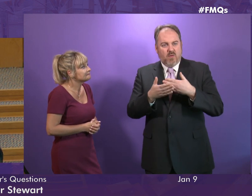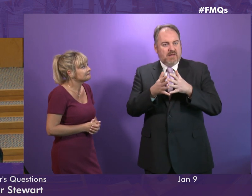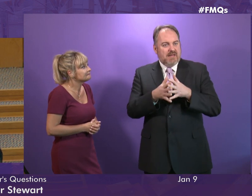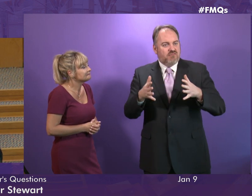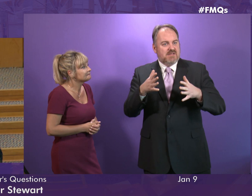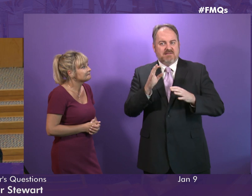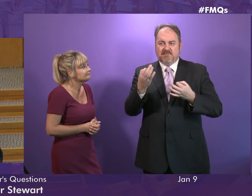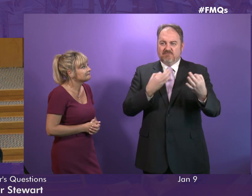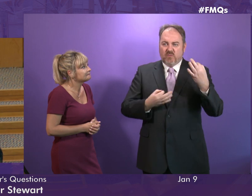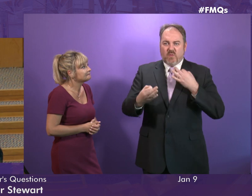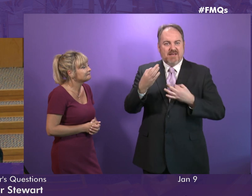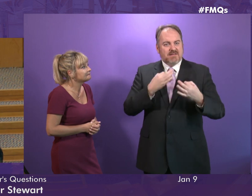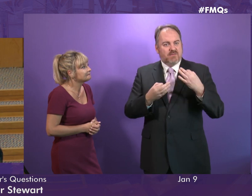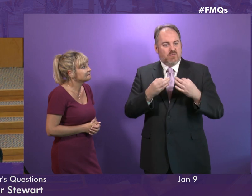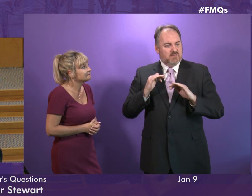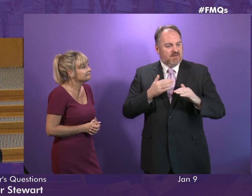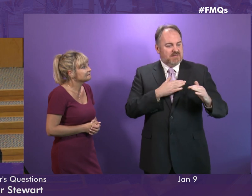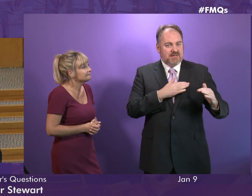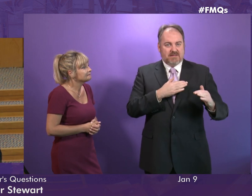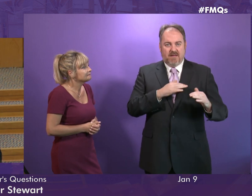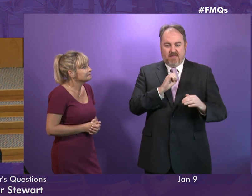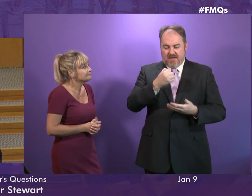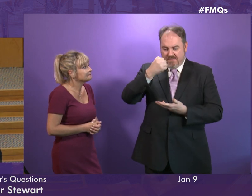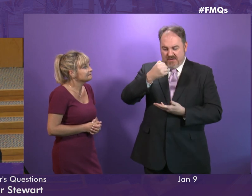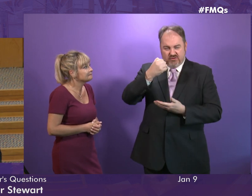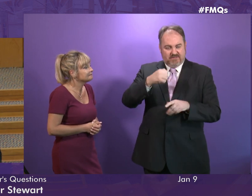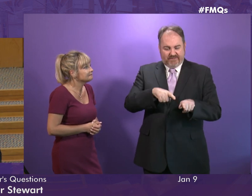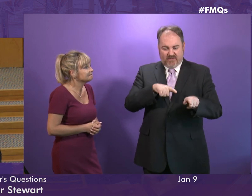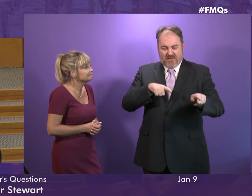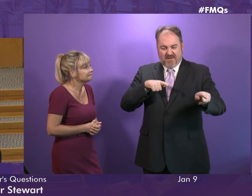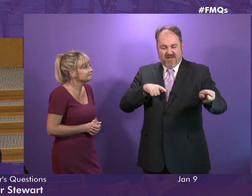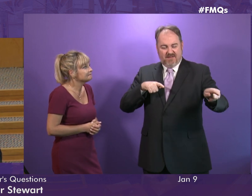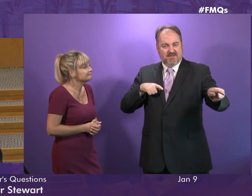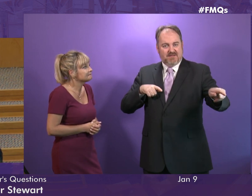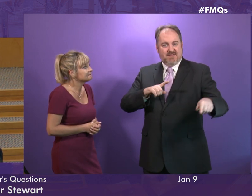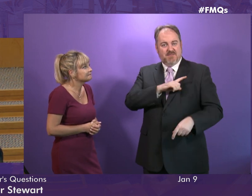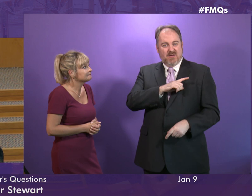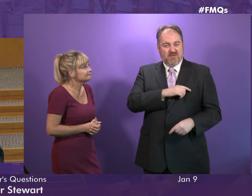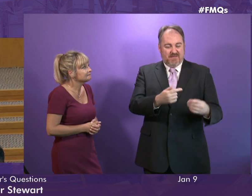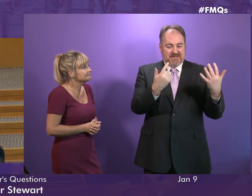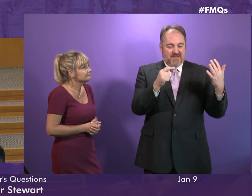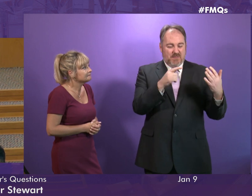their services”. Council incomes are “straining to keep pace” under a 7.6 per cent decline in real terms